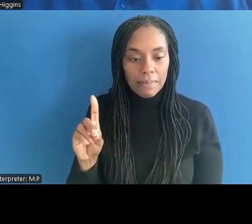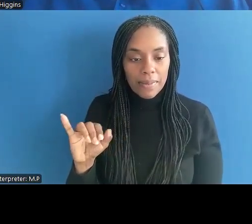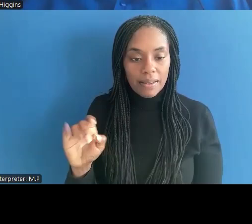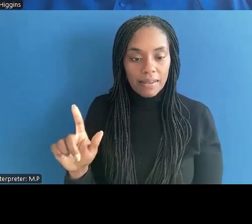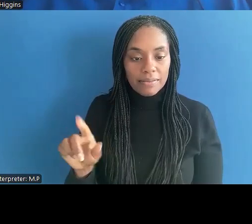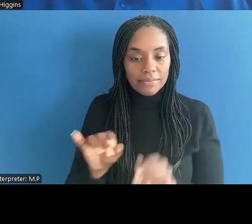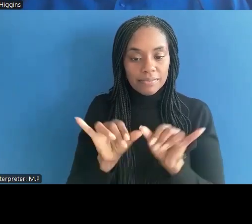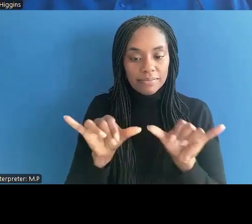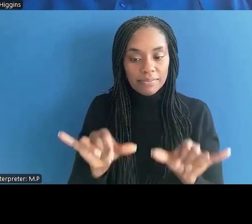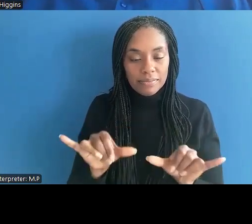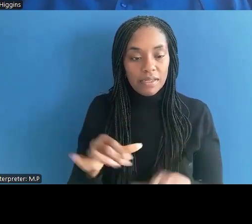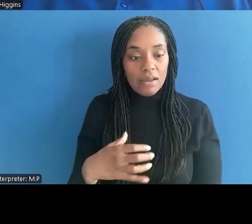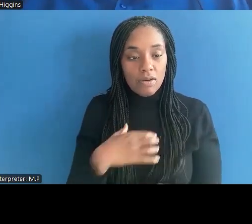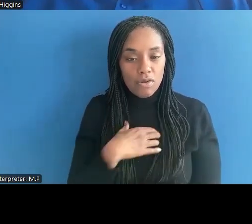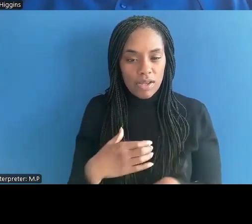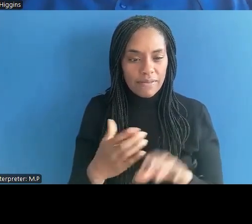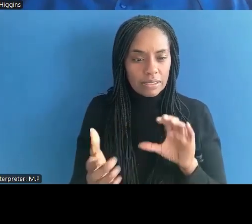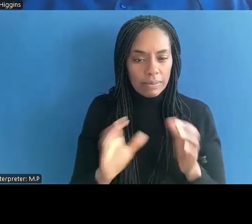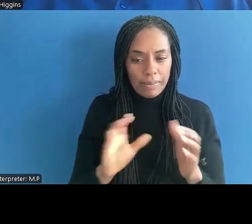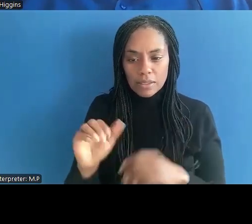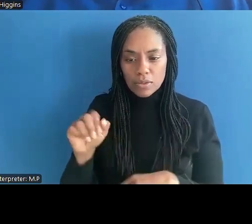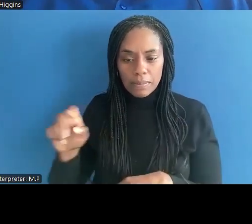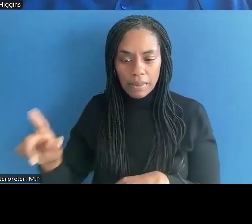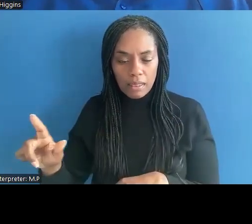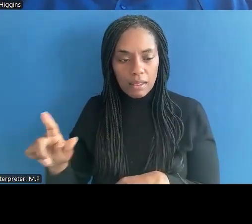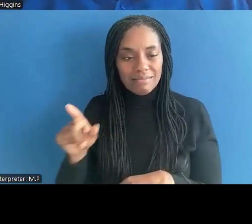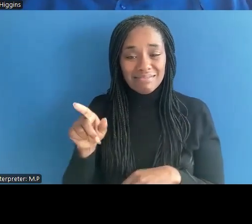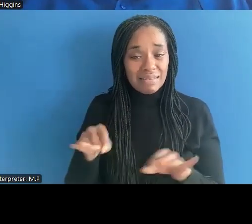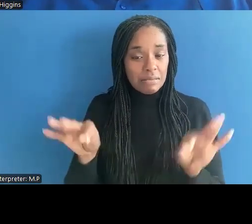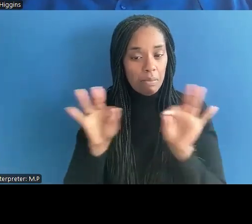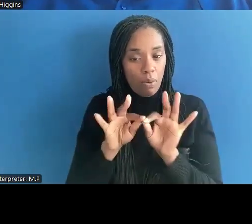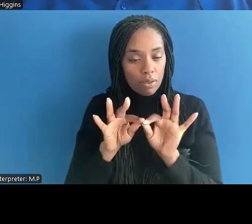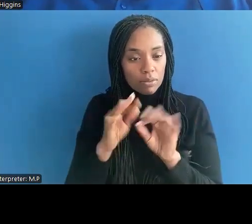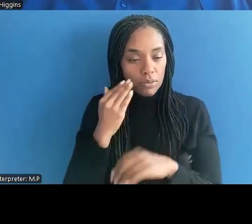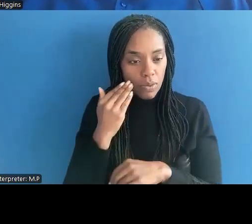So grievance versus appeal. So this is important to know if number one